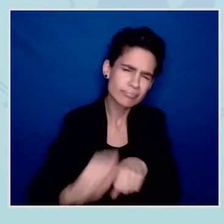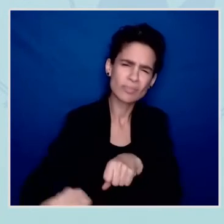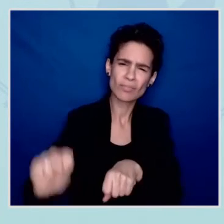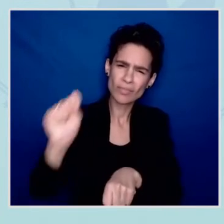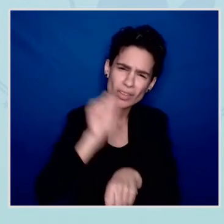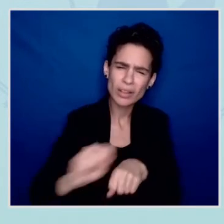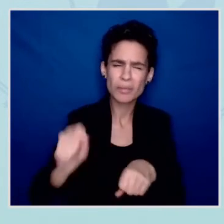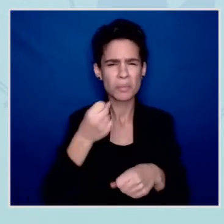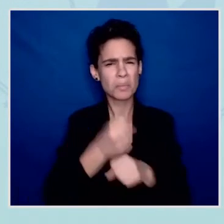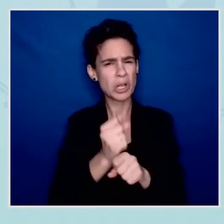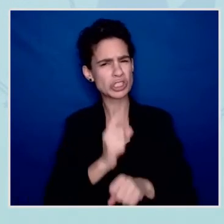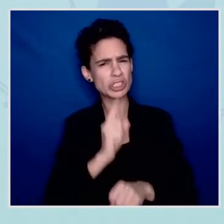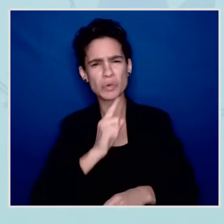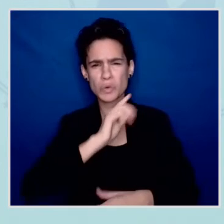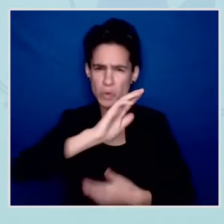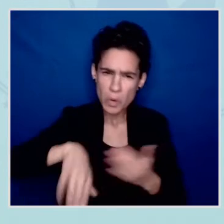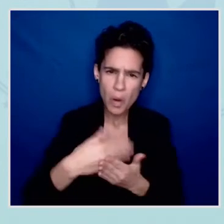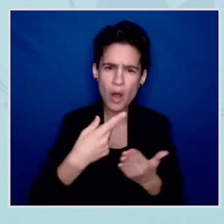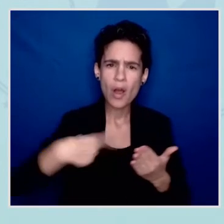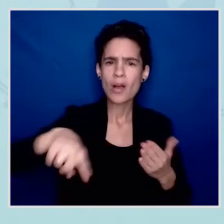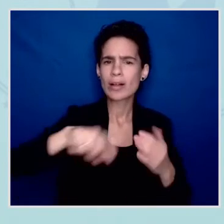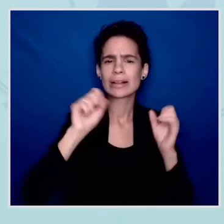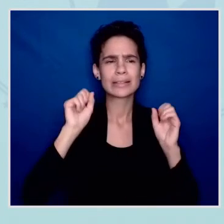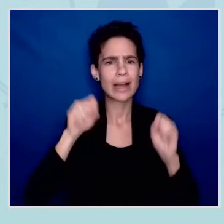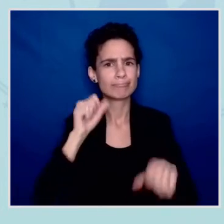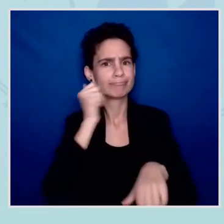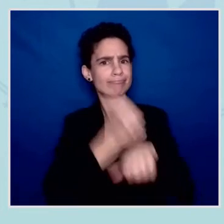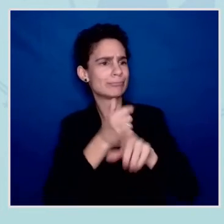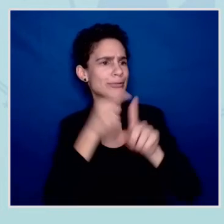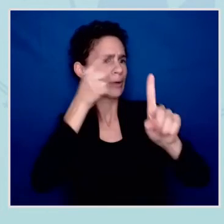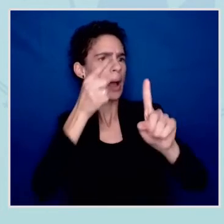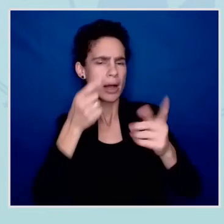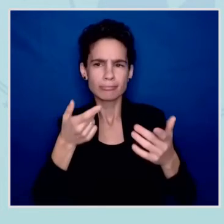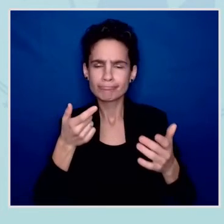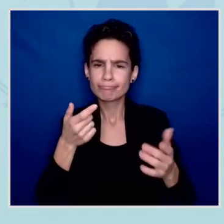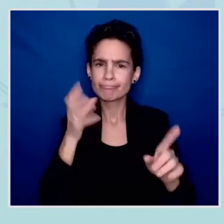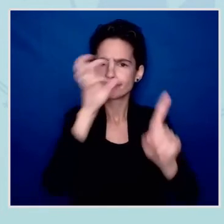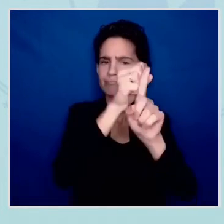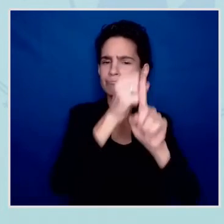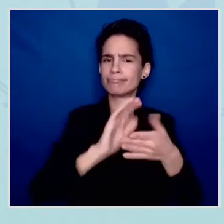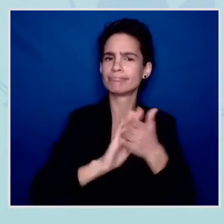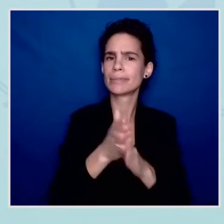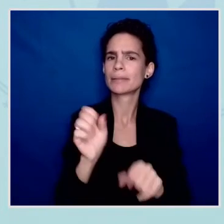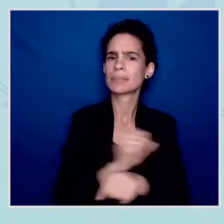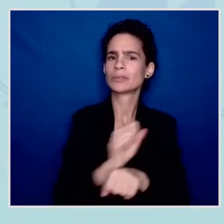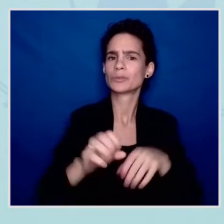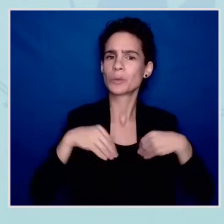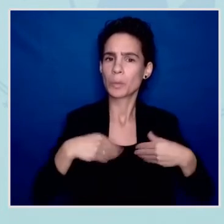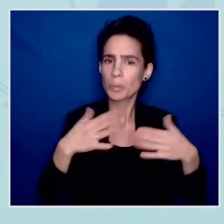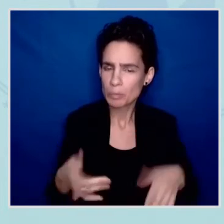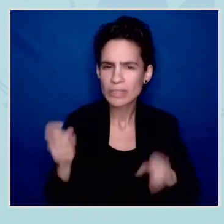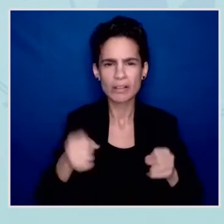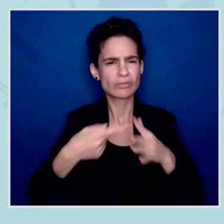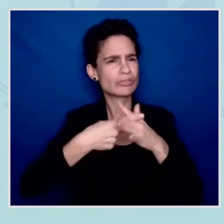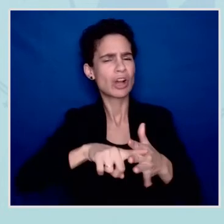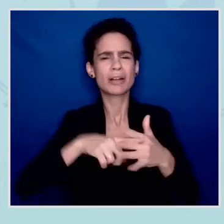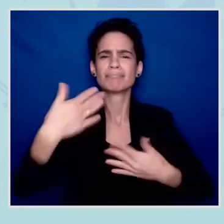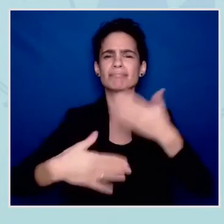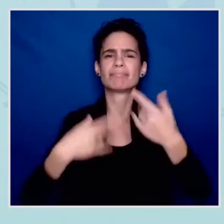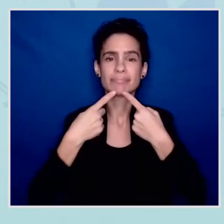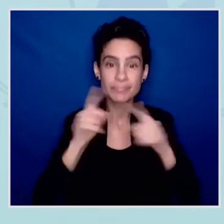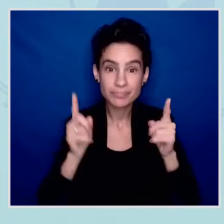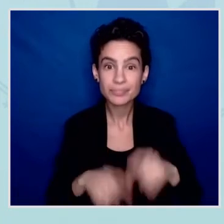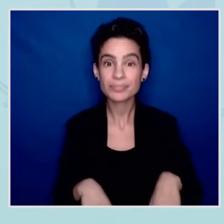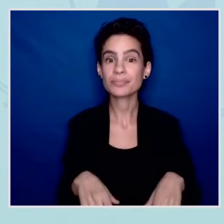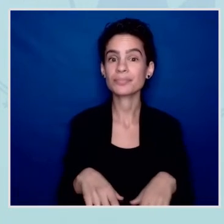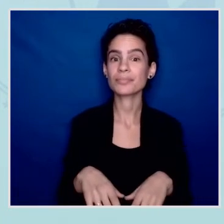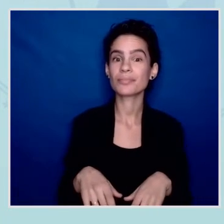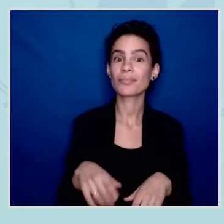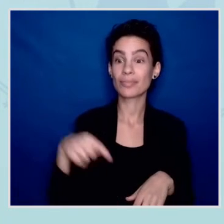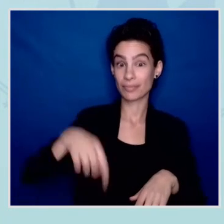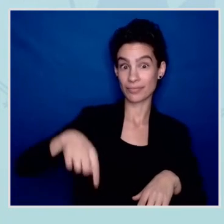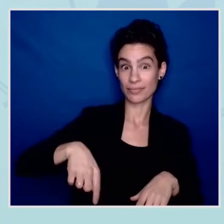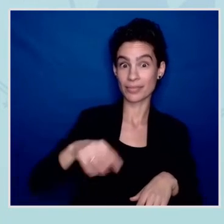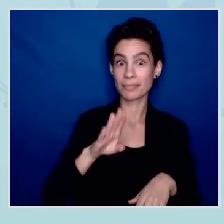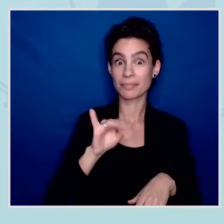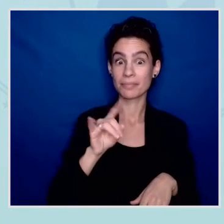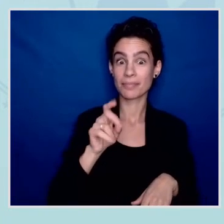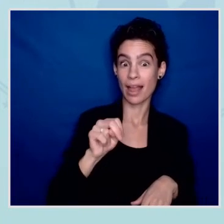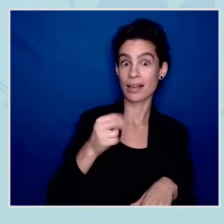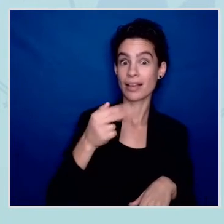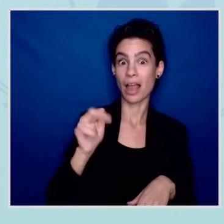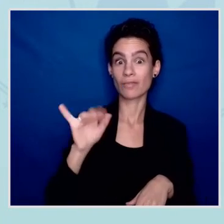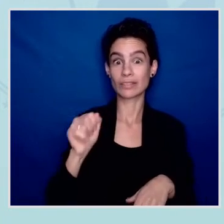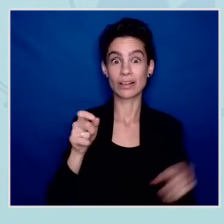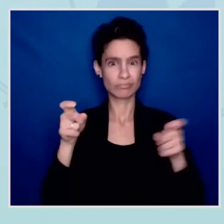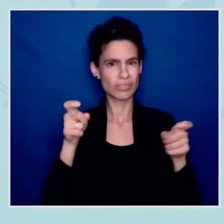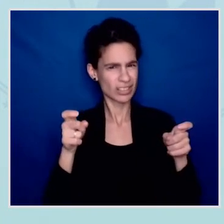AS DIRECTOR OF CALIFORNIA'S